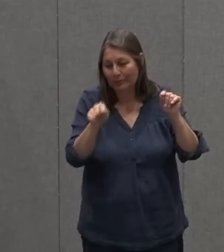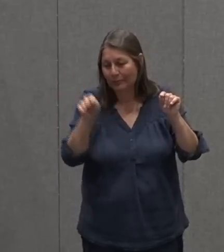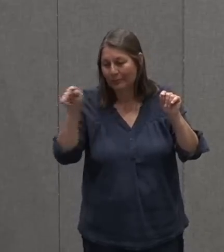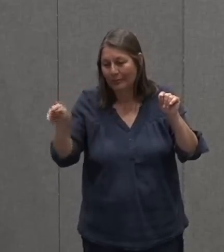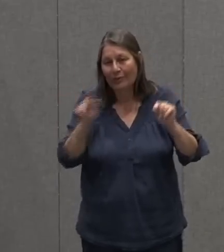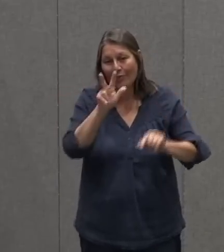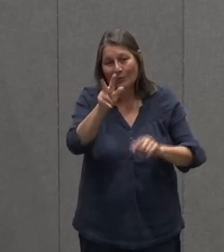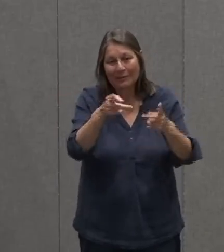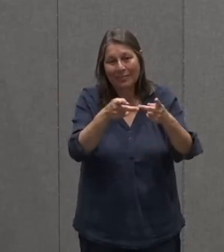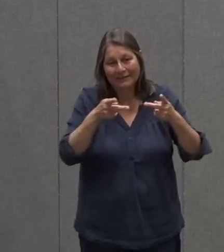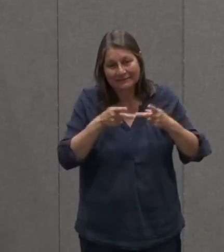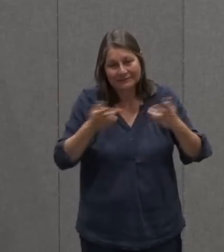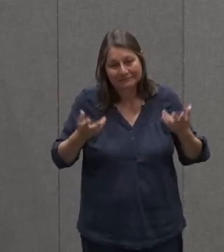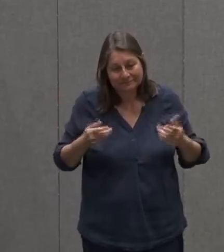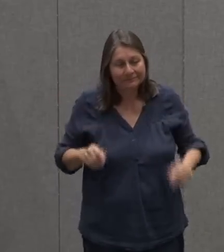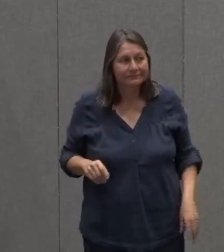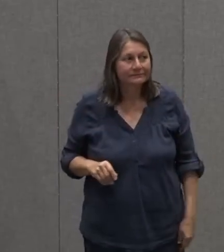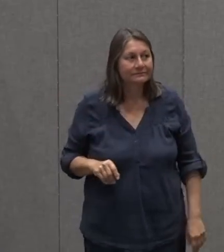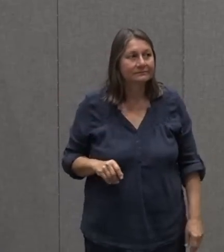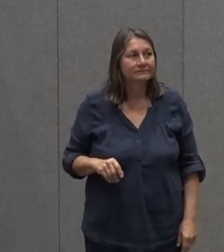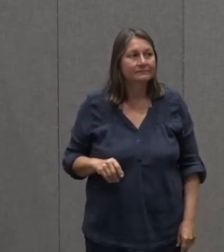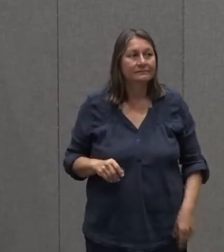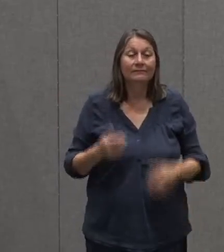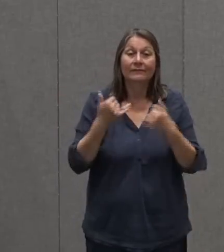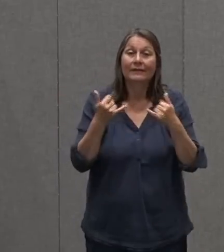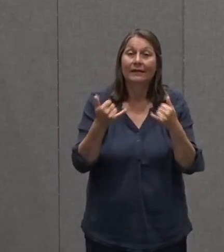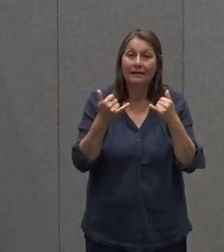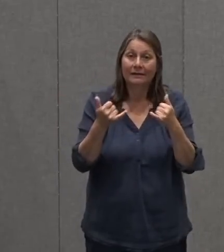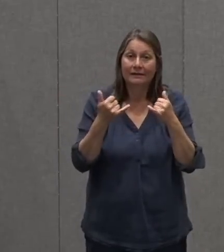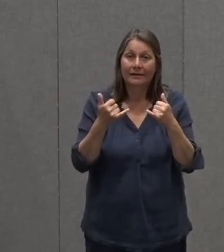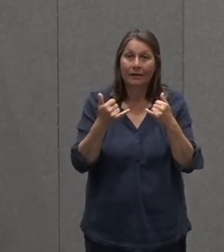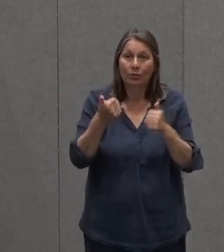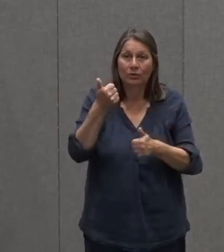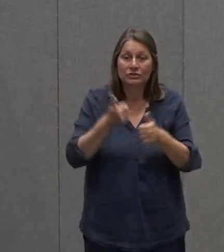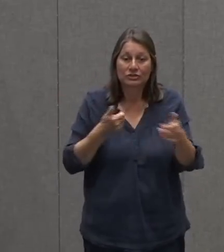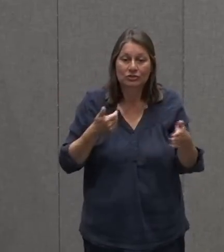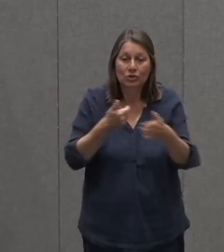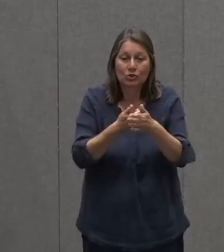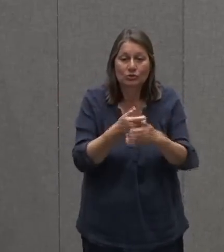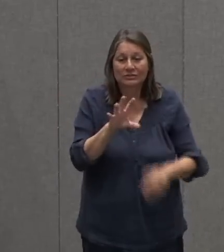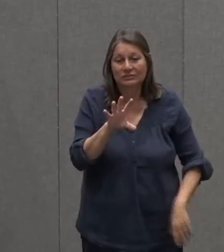What about the number that's closest to 50? What do you think?